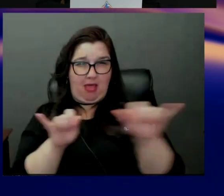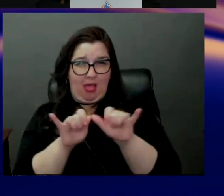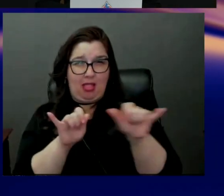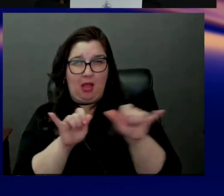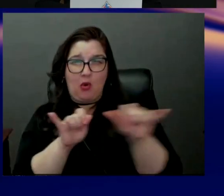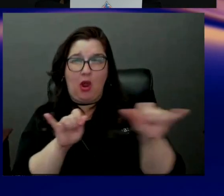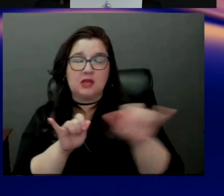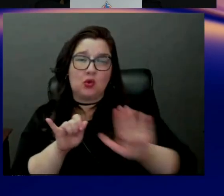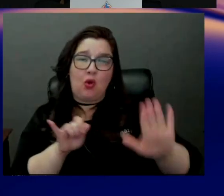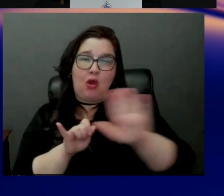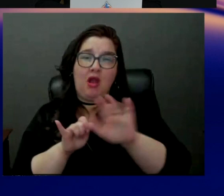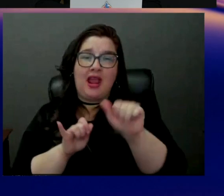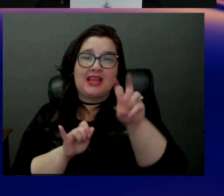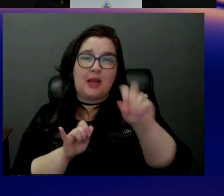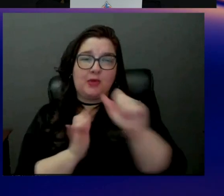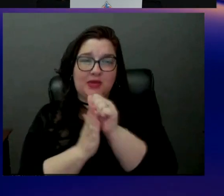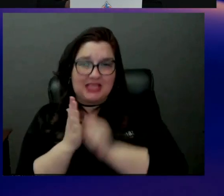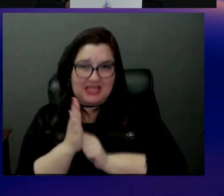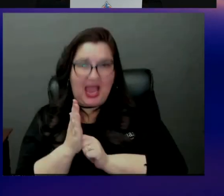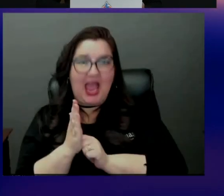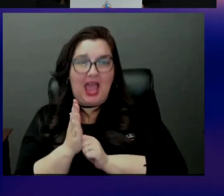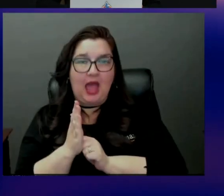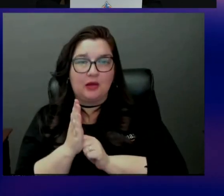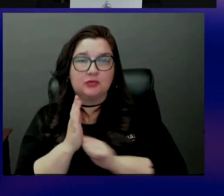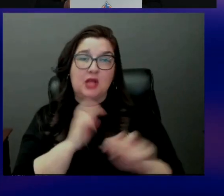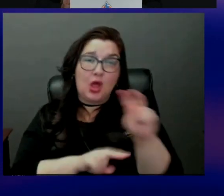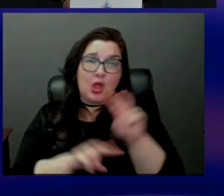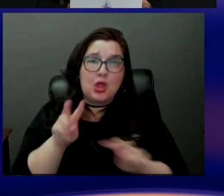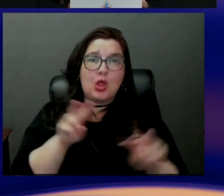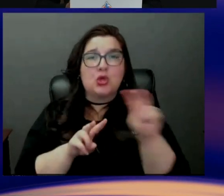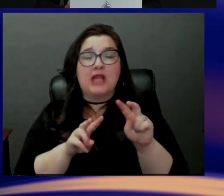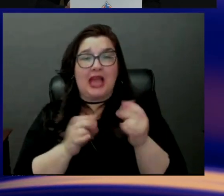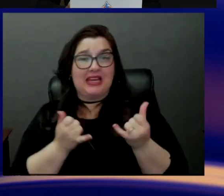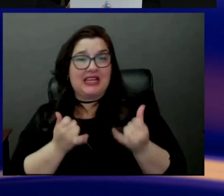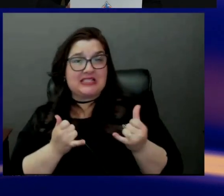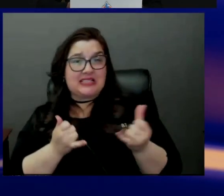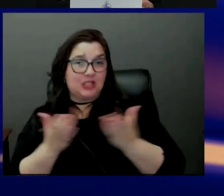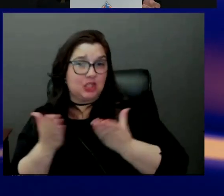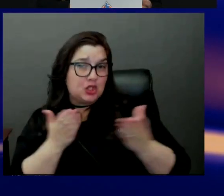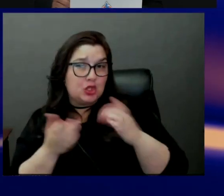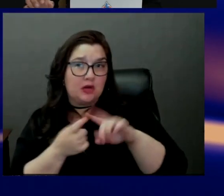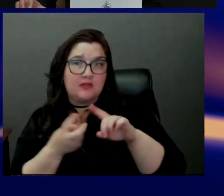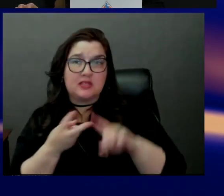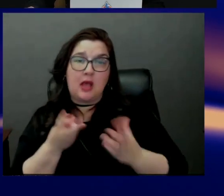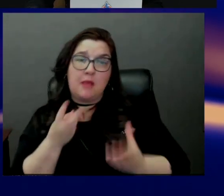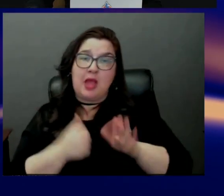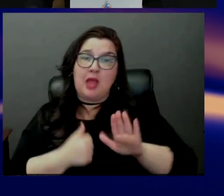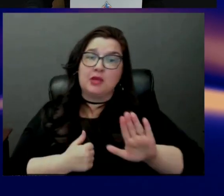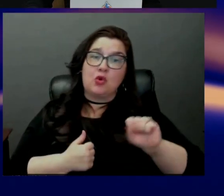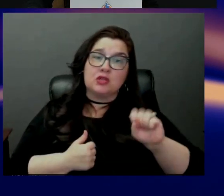and it's going to take a look at existing services or maybe even your software as an application. So your SAS apps.